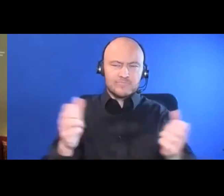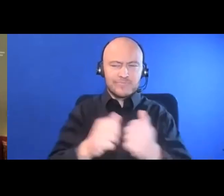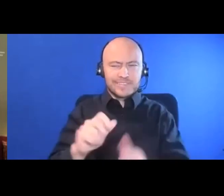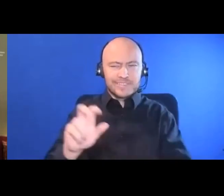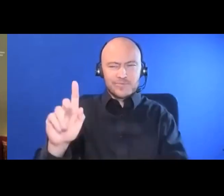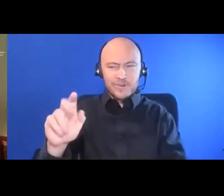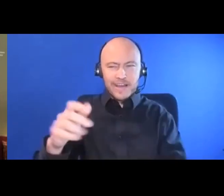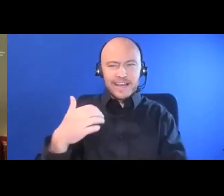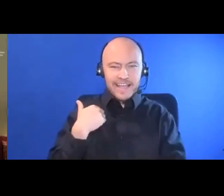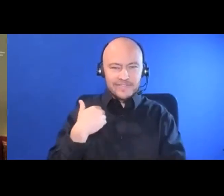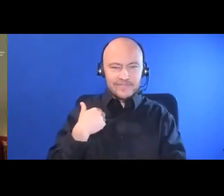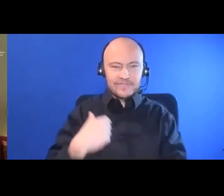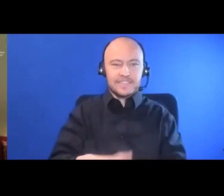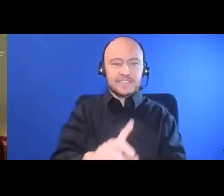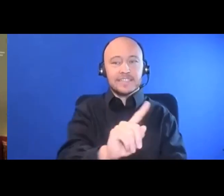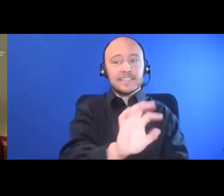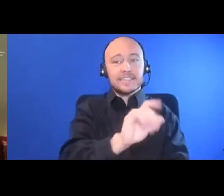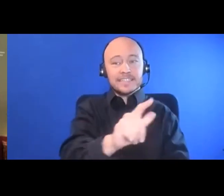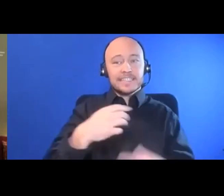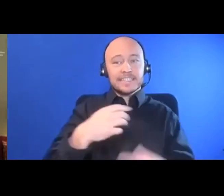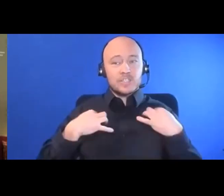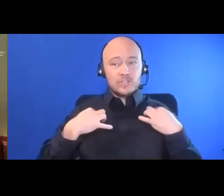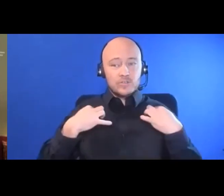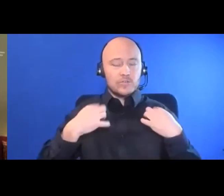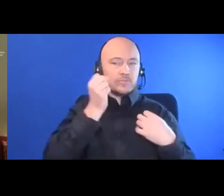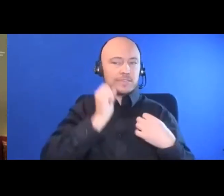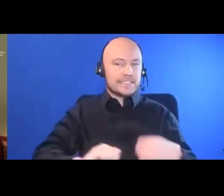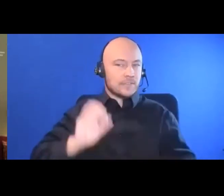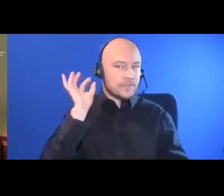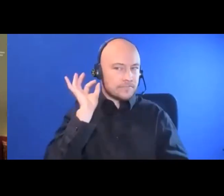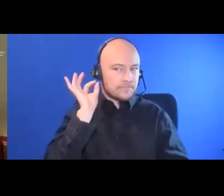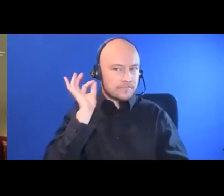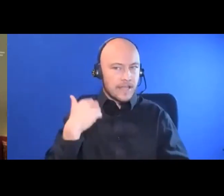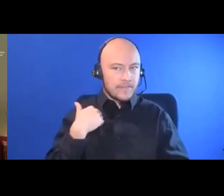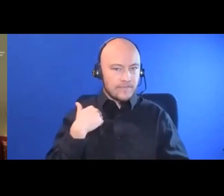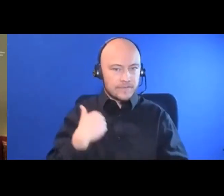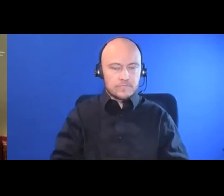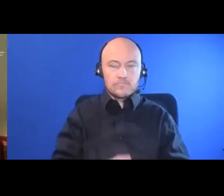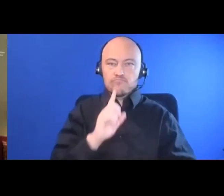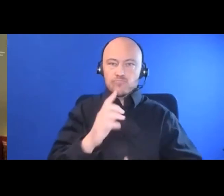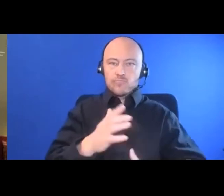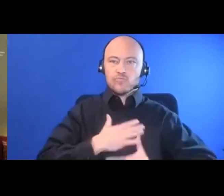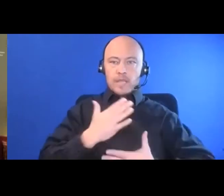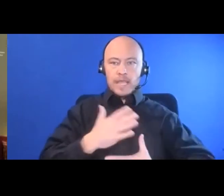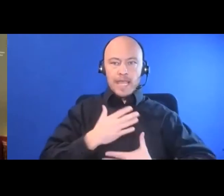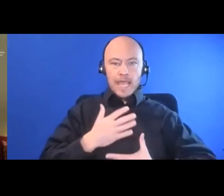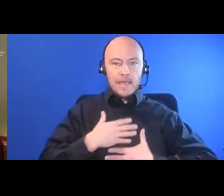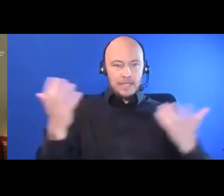I'm wearing a teal sweater and silver earrings. We are delighted to bring you this event today.